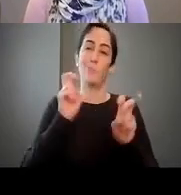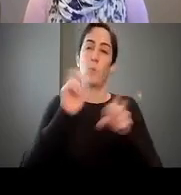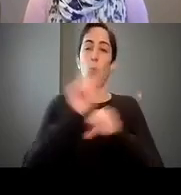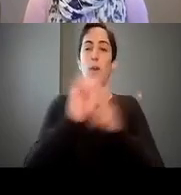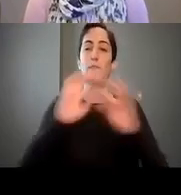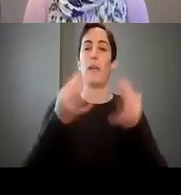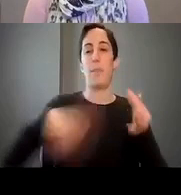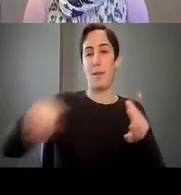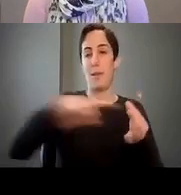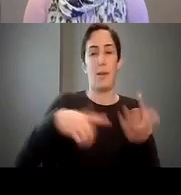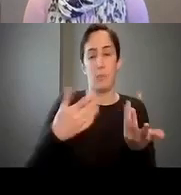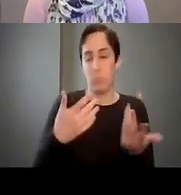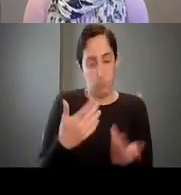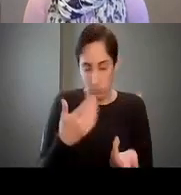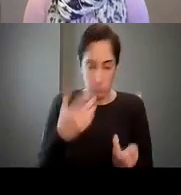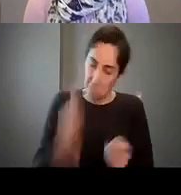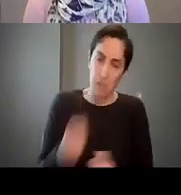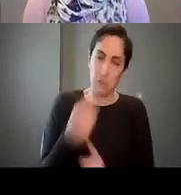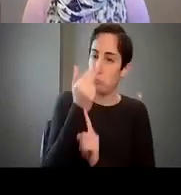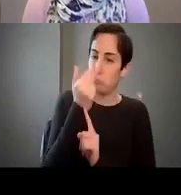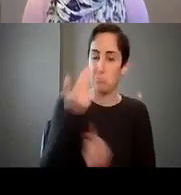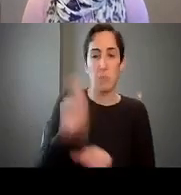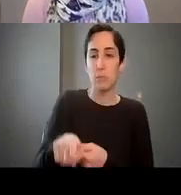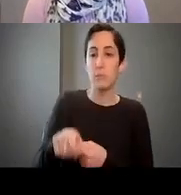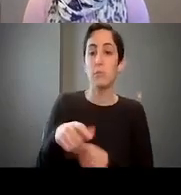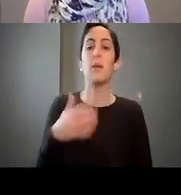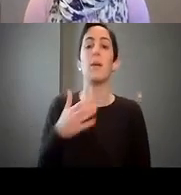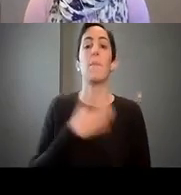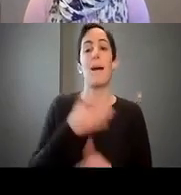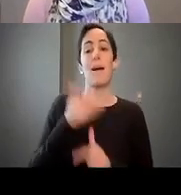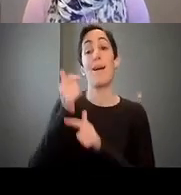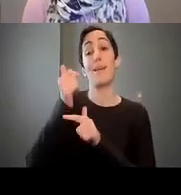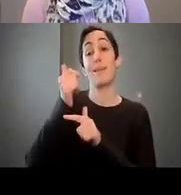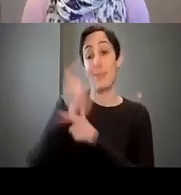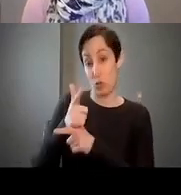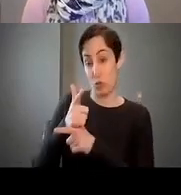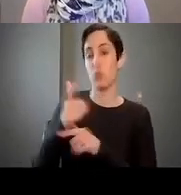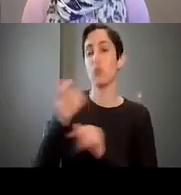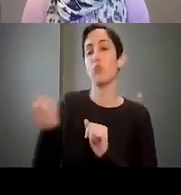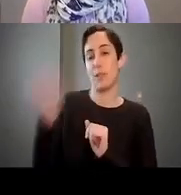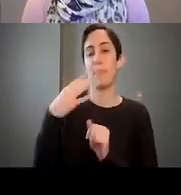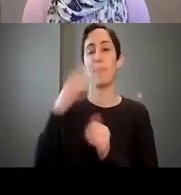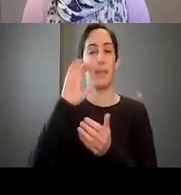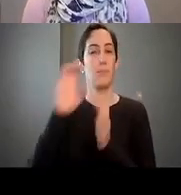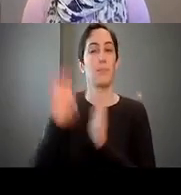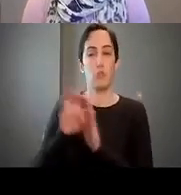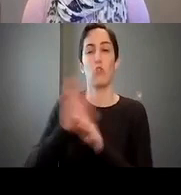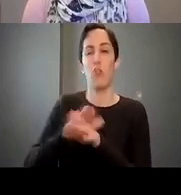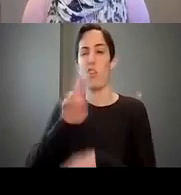It was a good reminder that lots of us in fact sent me the image on the right. are needing to be in touch with humor. It was a good reminder that lots of us